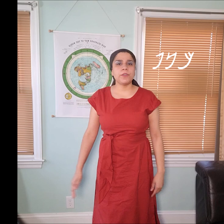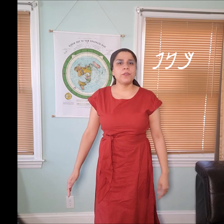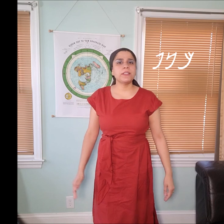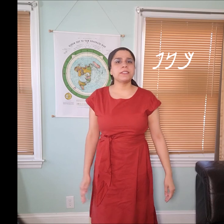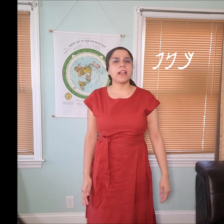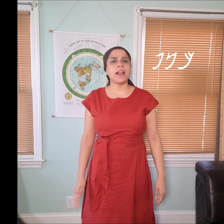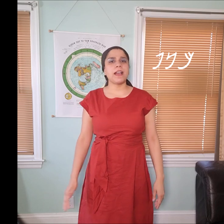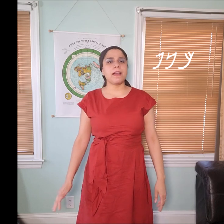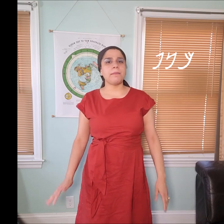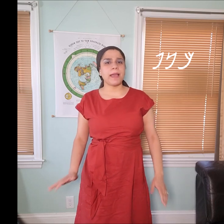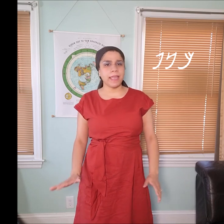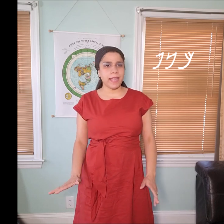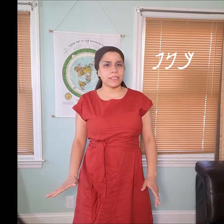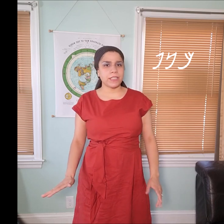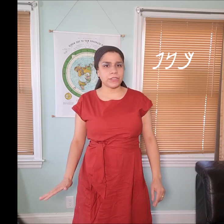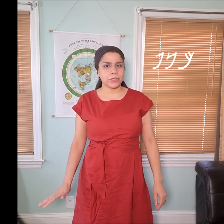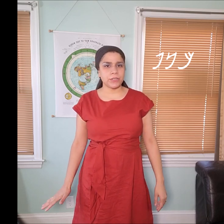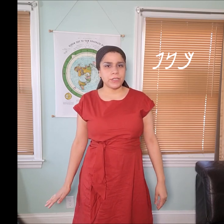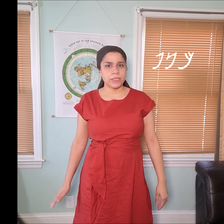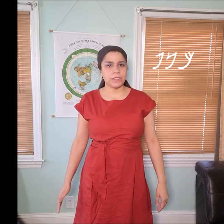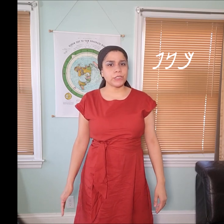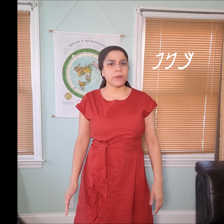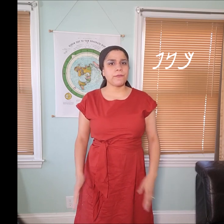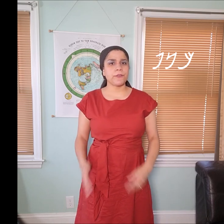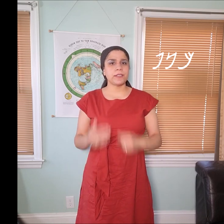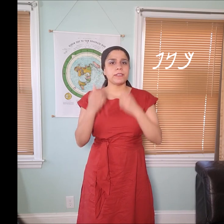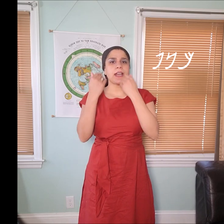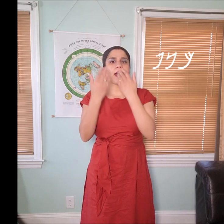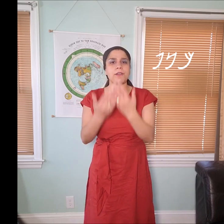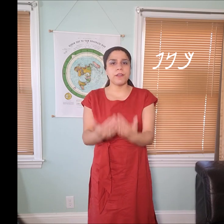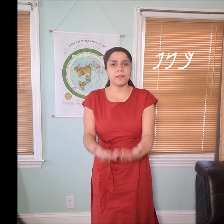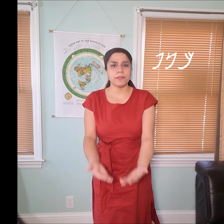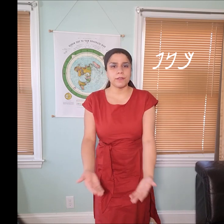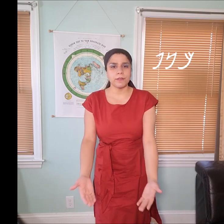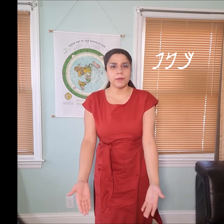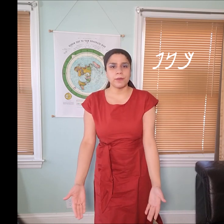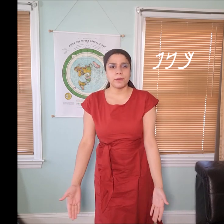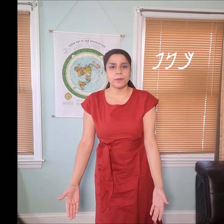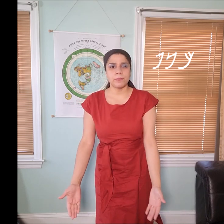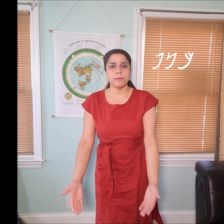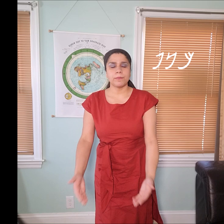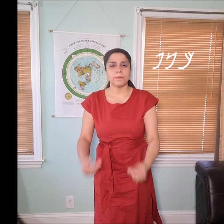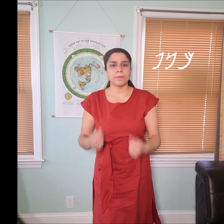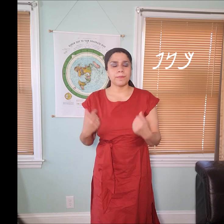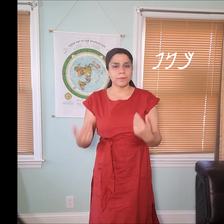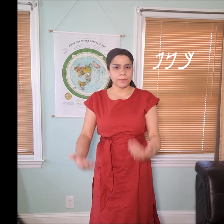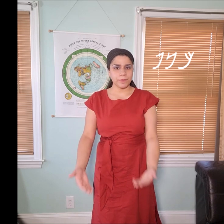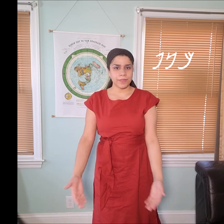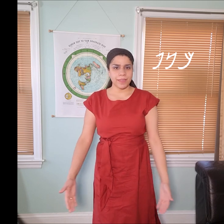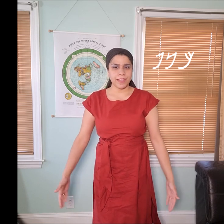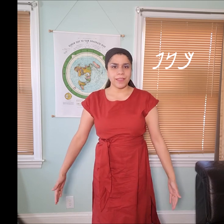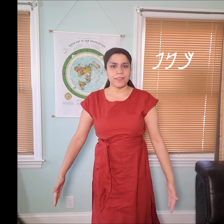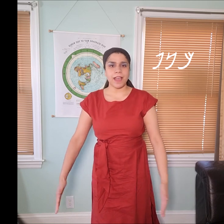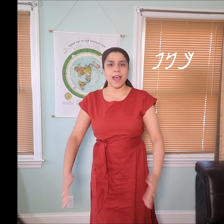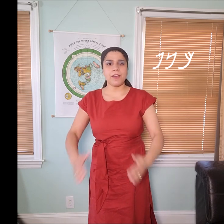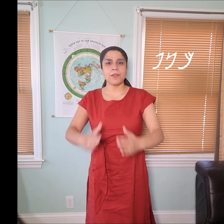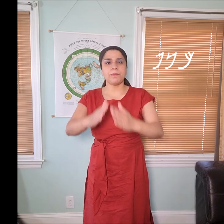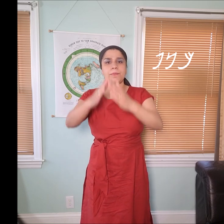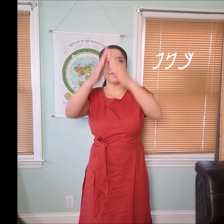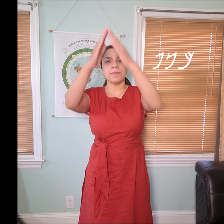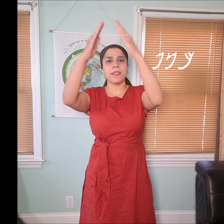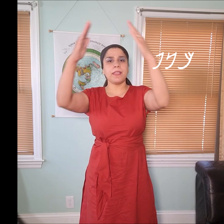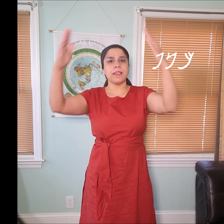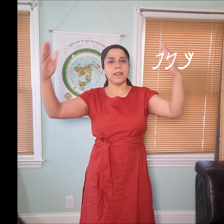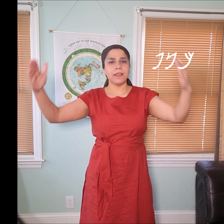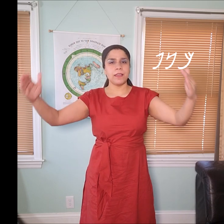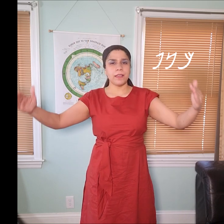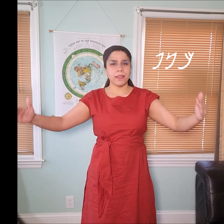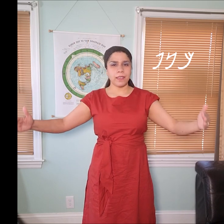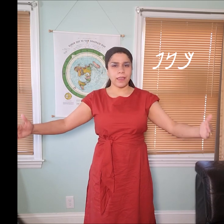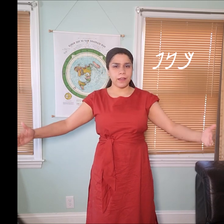if you notice my hand gesture, just referenced the outer